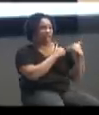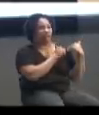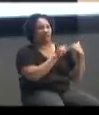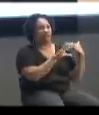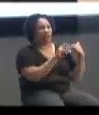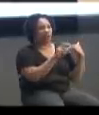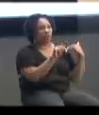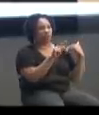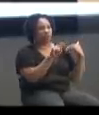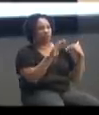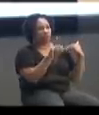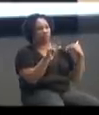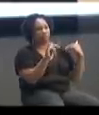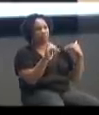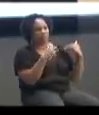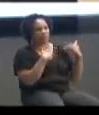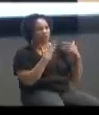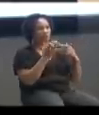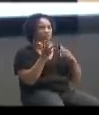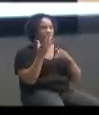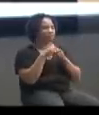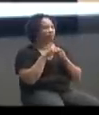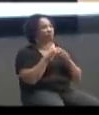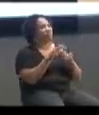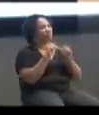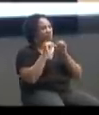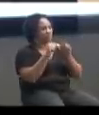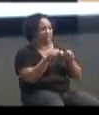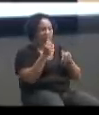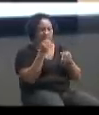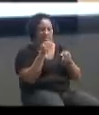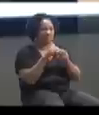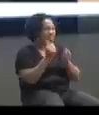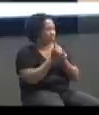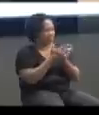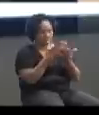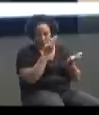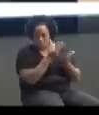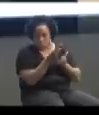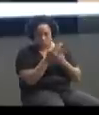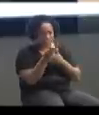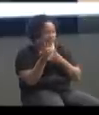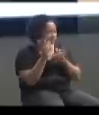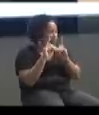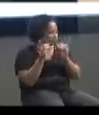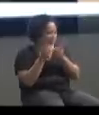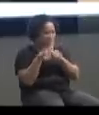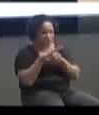SUSTAINABILITY INTO OUR OPERATIONS, PRODUCT SERVICE AND VEHICLE PURCHASING DECISIONS, SUPPLY CHAIN AND INFORMATION